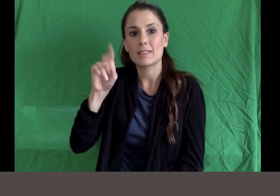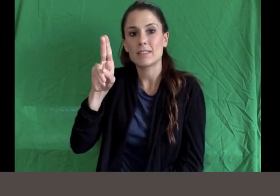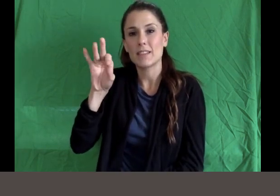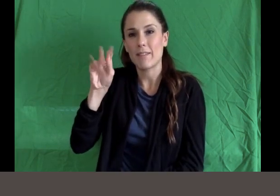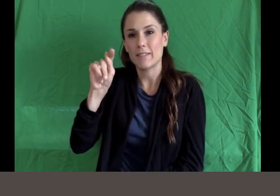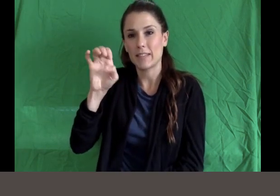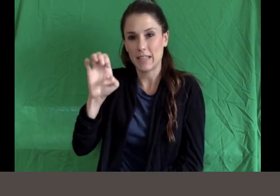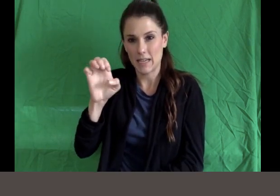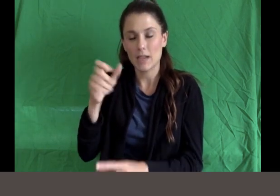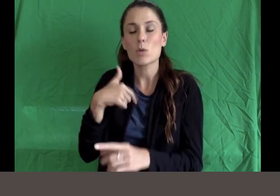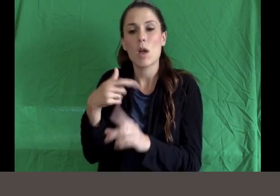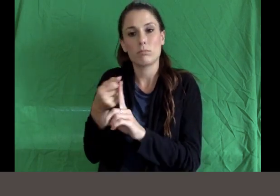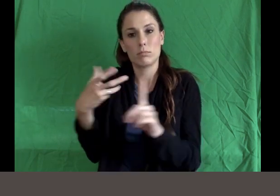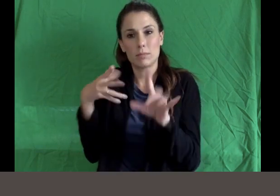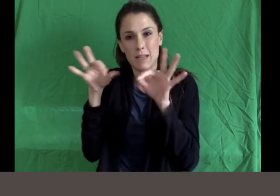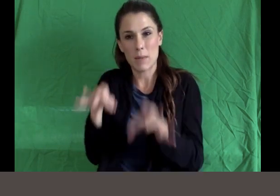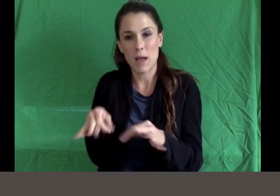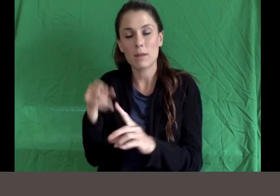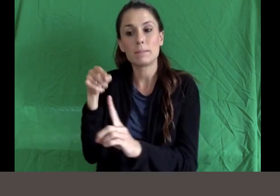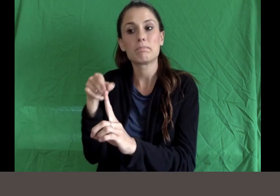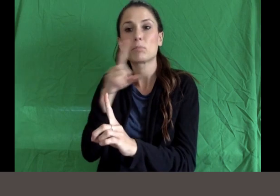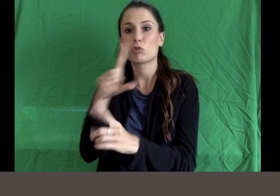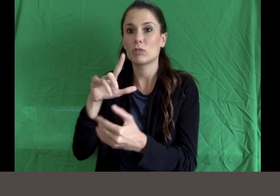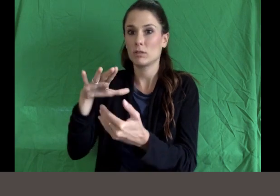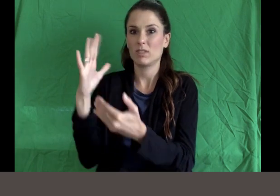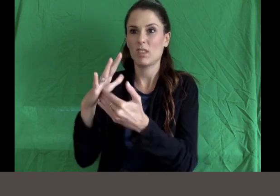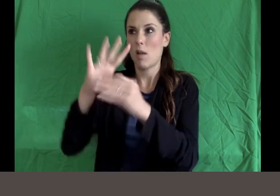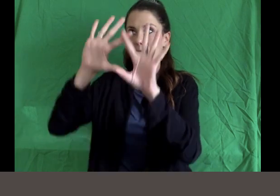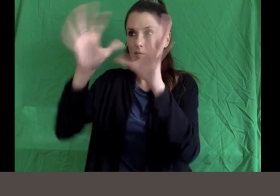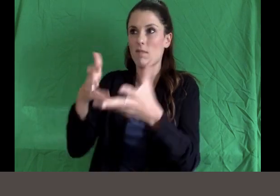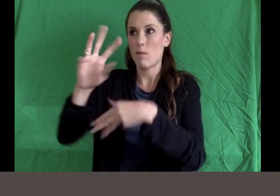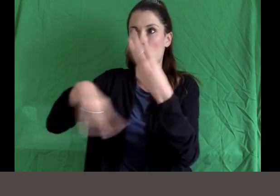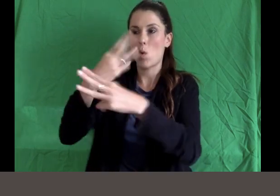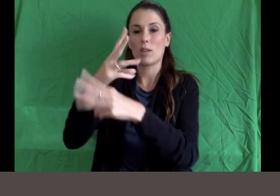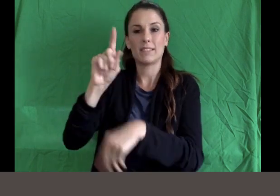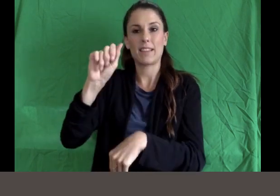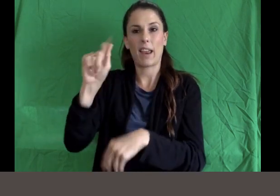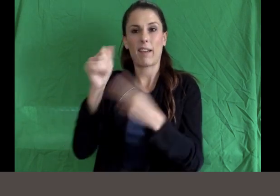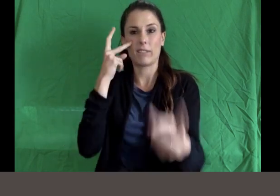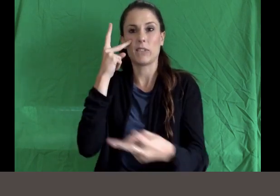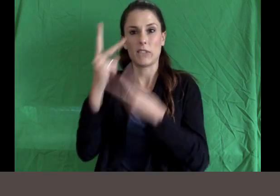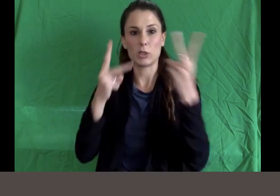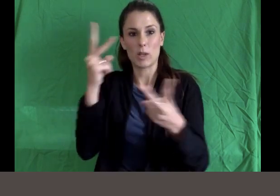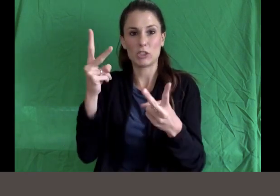is a world renowned data visualization pioneer and information design expert.